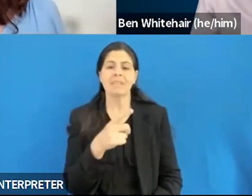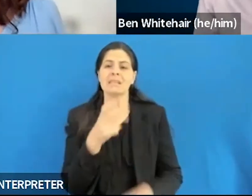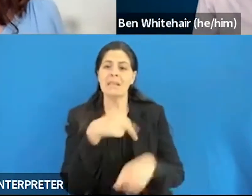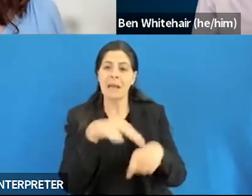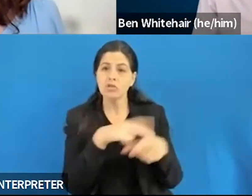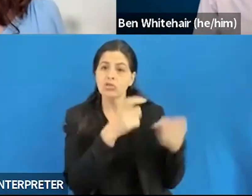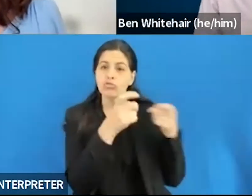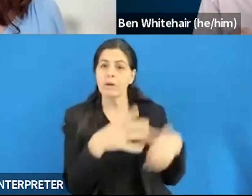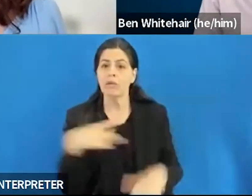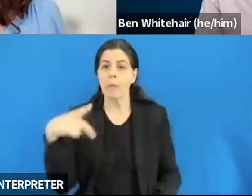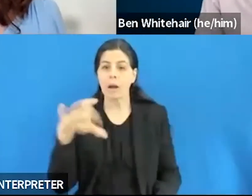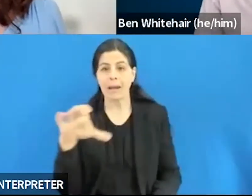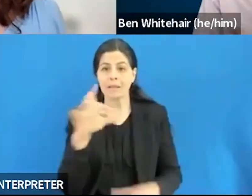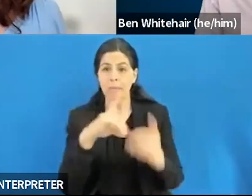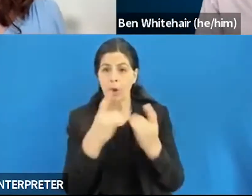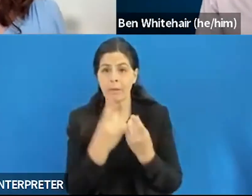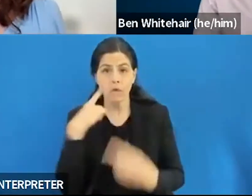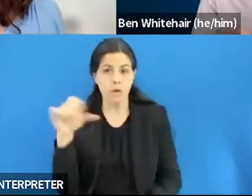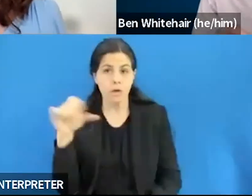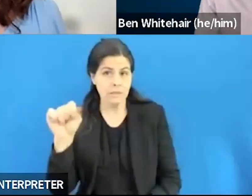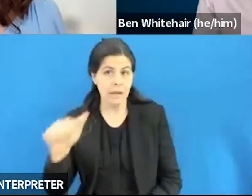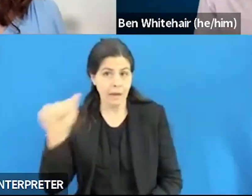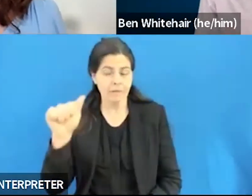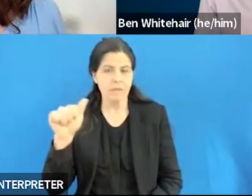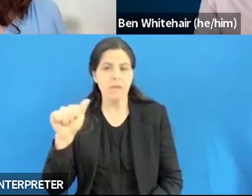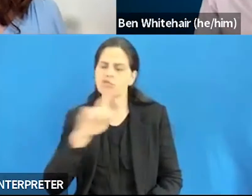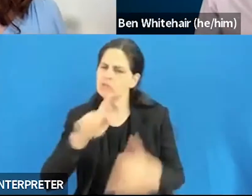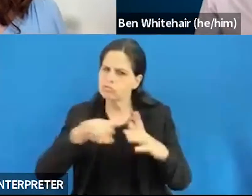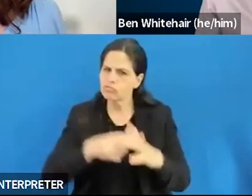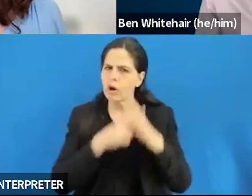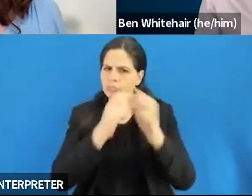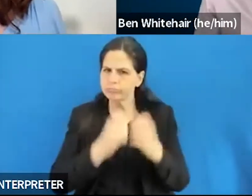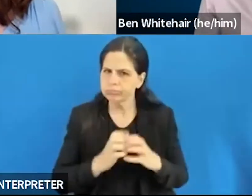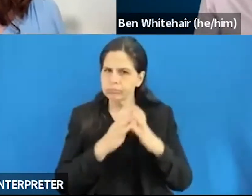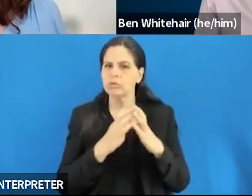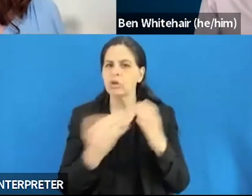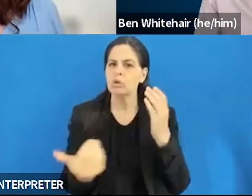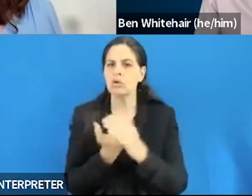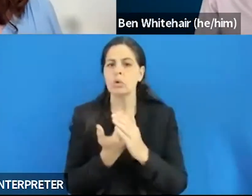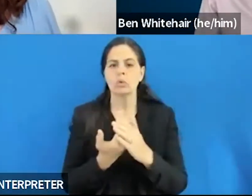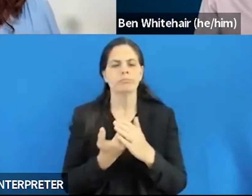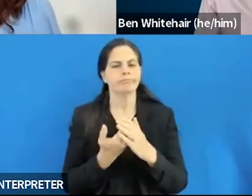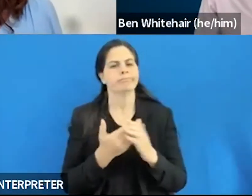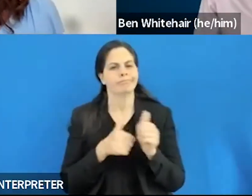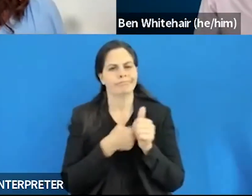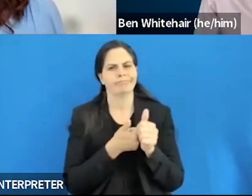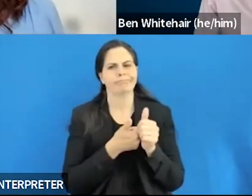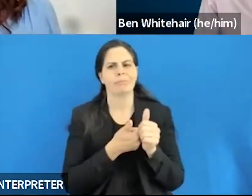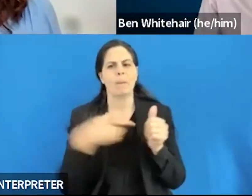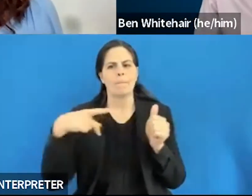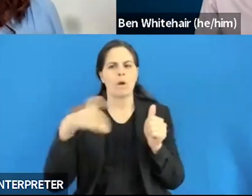and spearheaded the establishment of new, dedicated podcast agreements and a streamlined signatory process